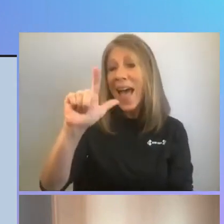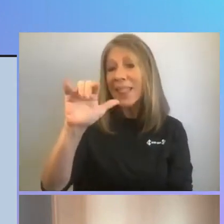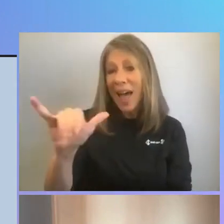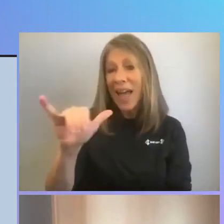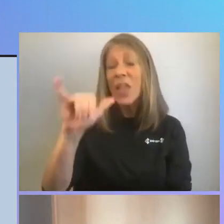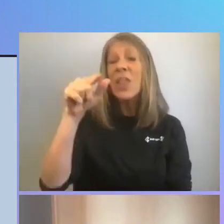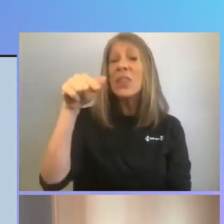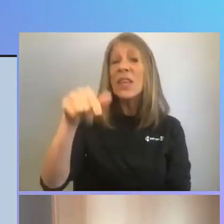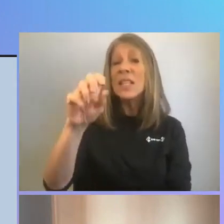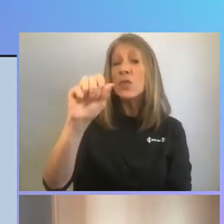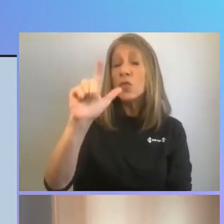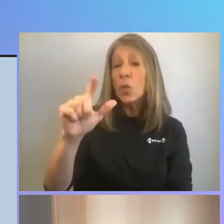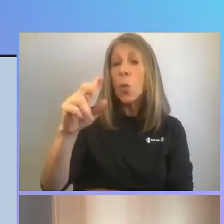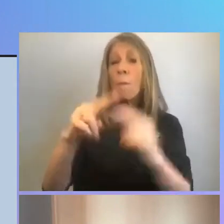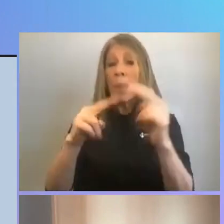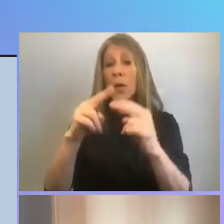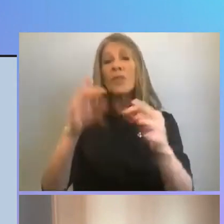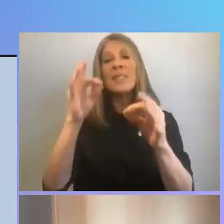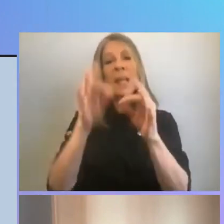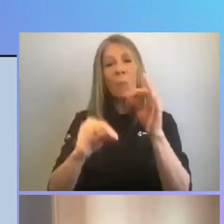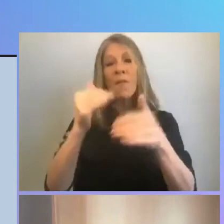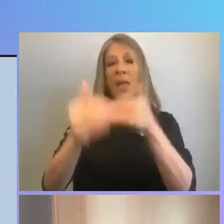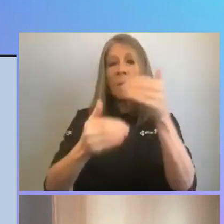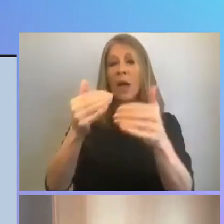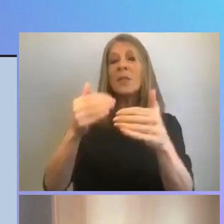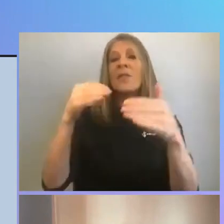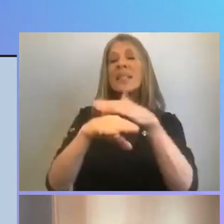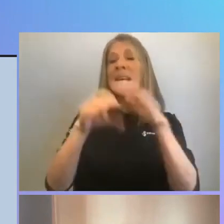built to simplify the process of accessibility testing. And what